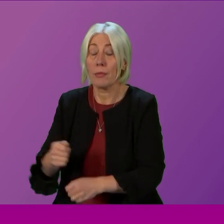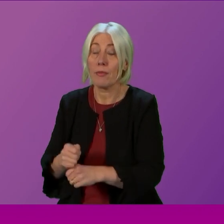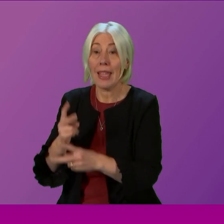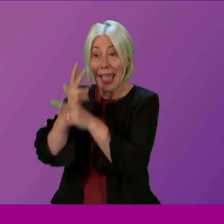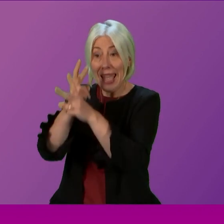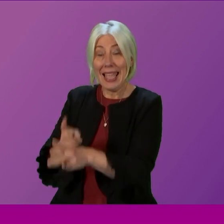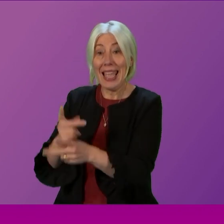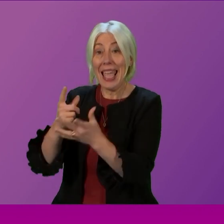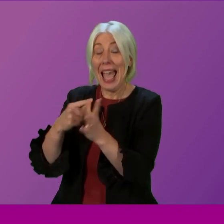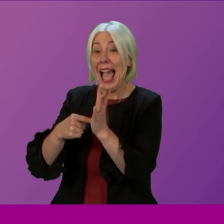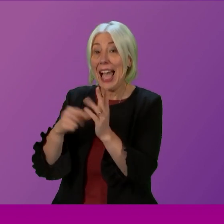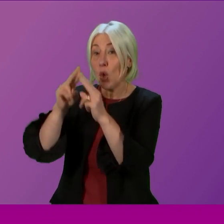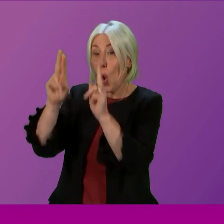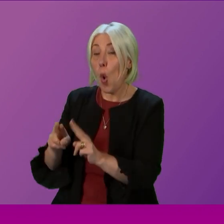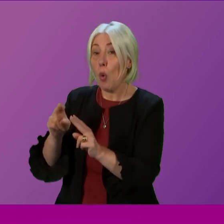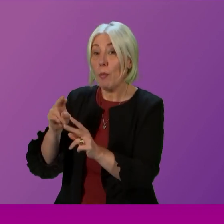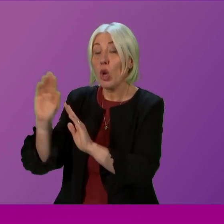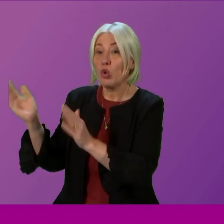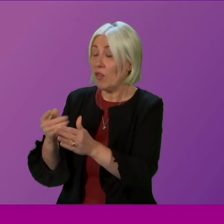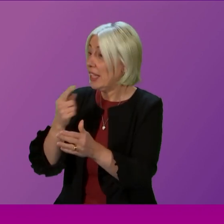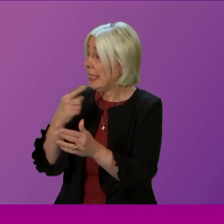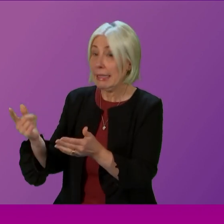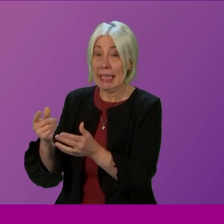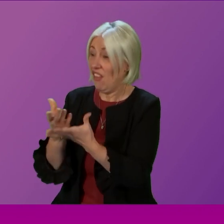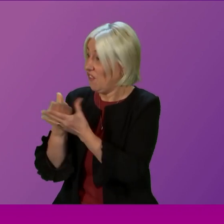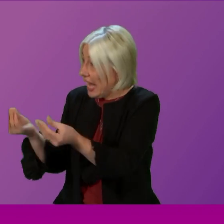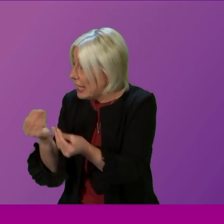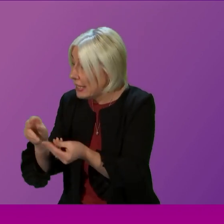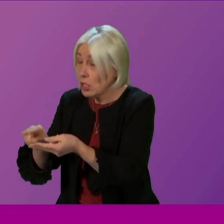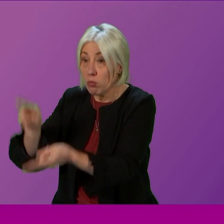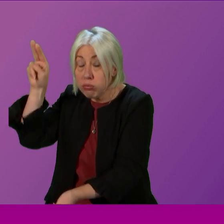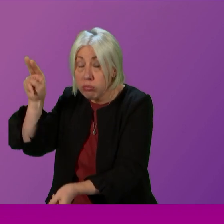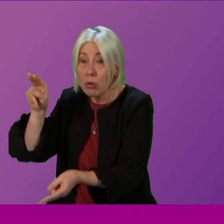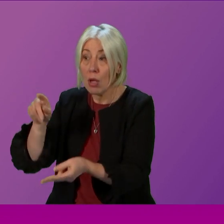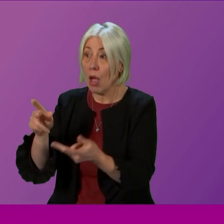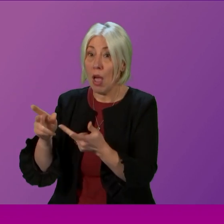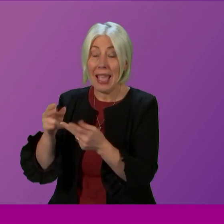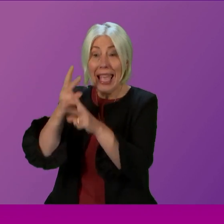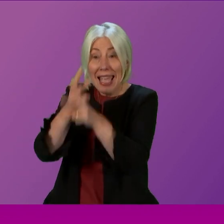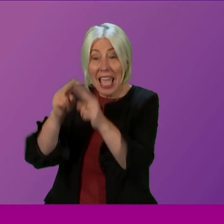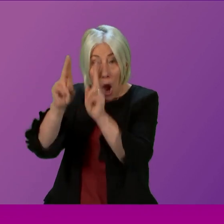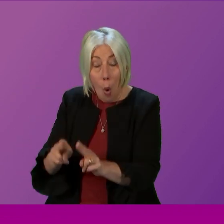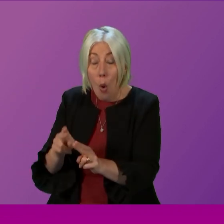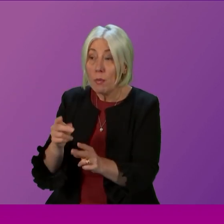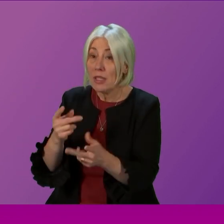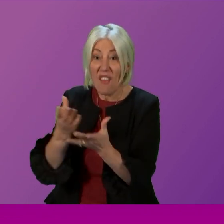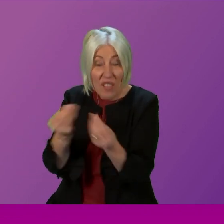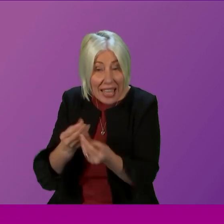as are 75 per cent of care homes. Yesterday, we heard that staff are leaving to work in